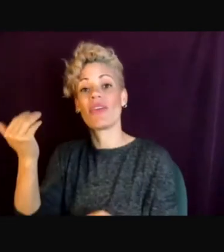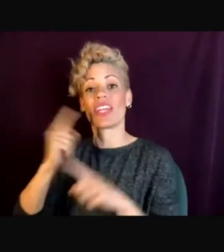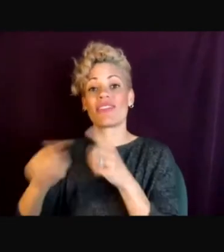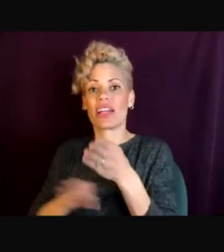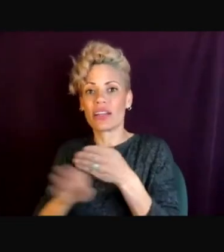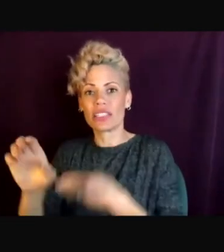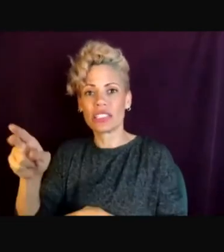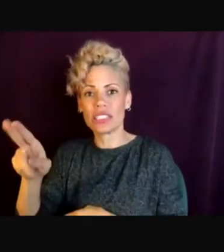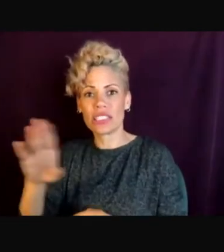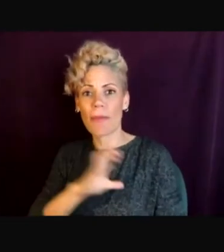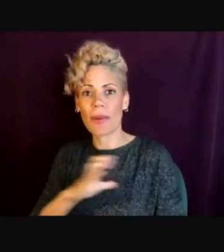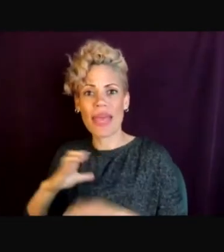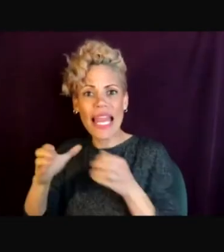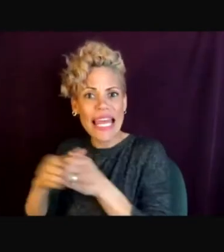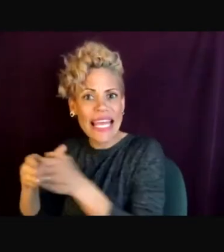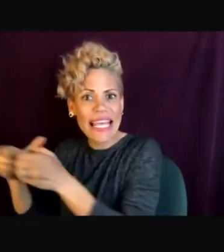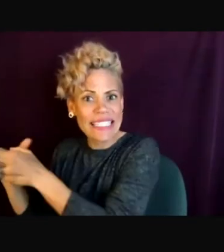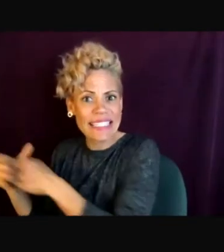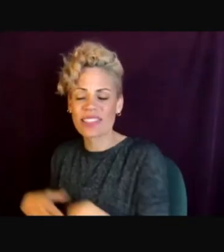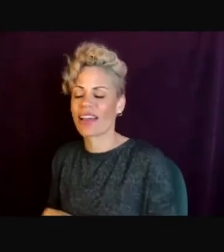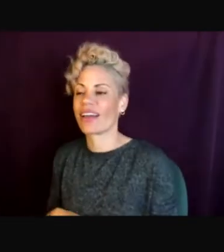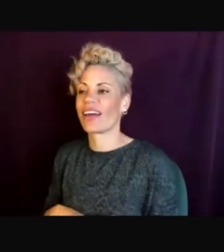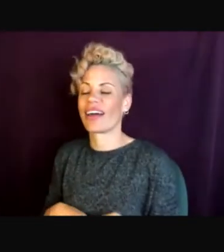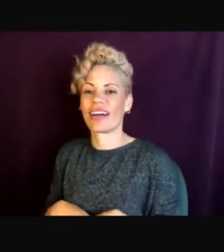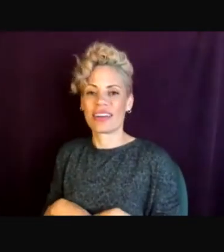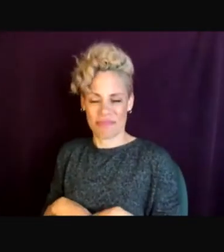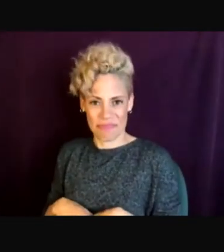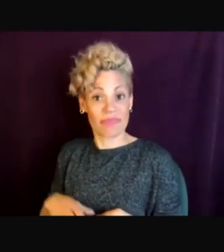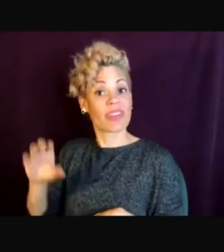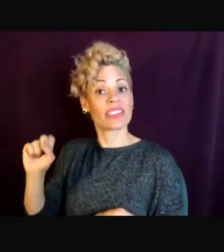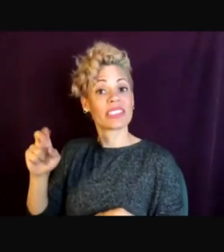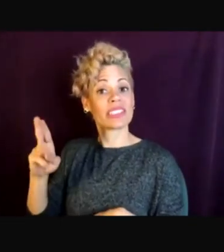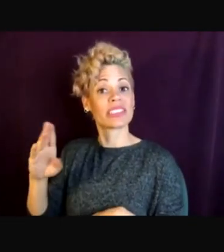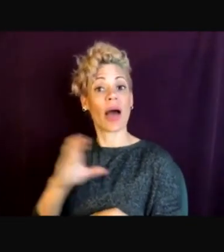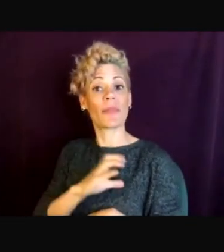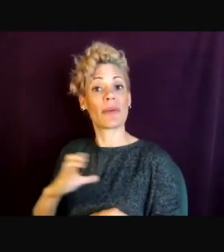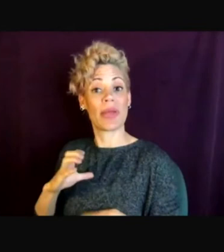Then we got the subcommittee that was the easiest to work on